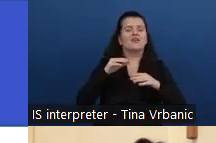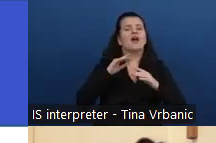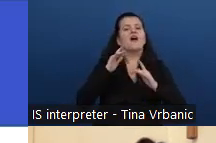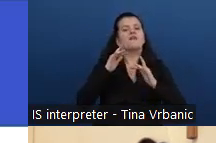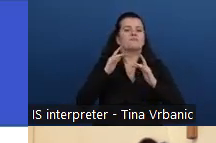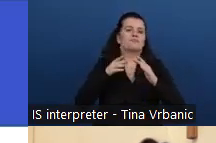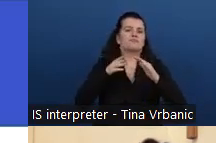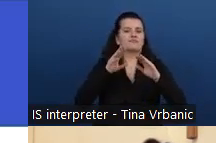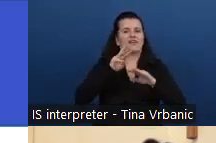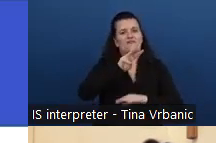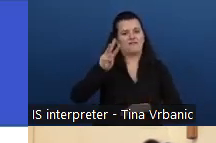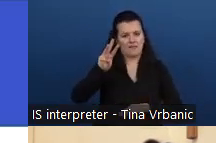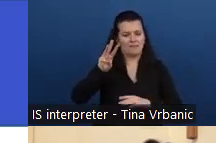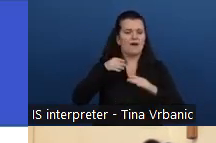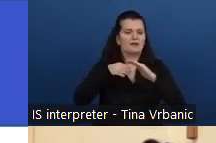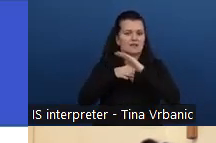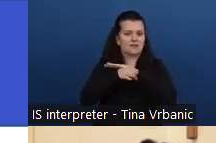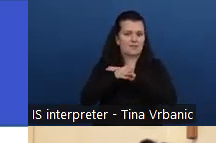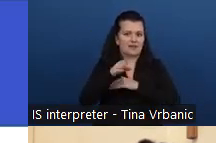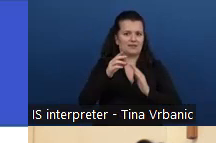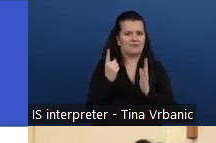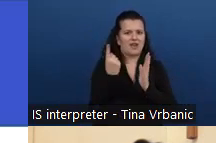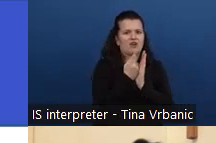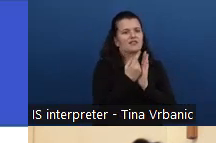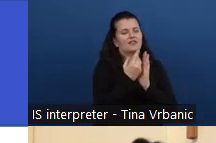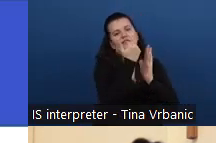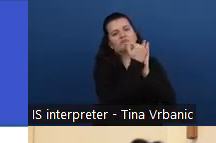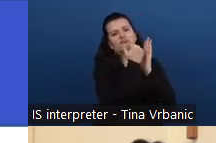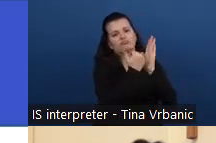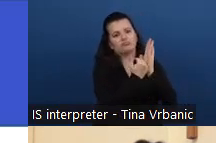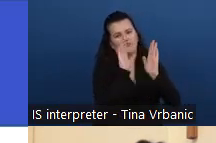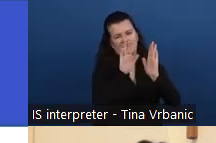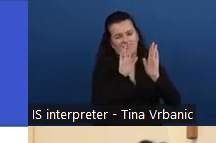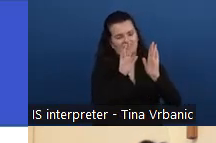We're looking forward to more directives next year. My name is Susanna Laurin.